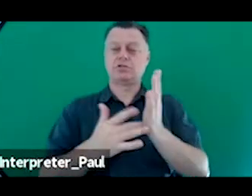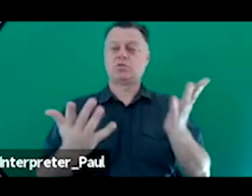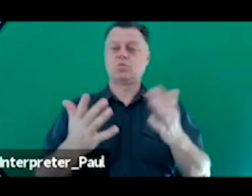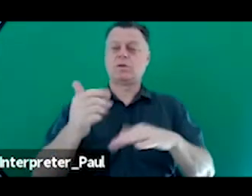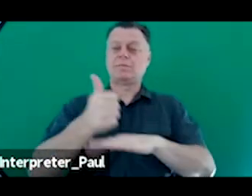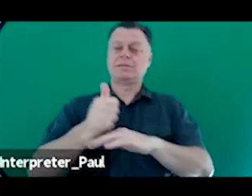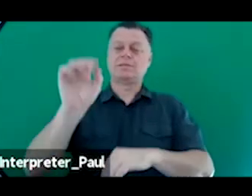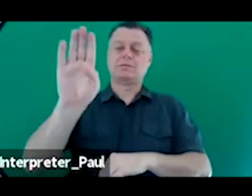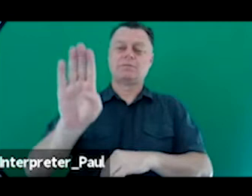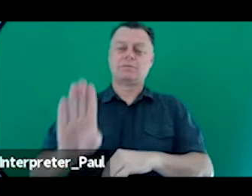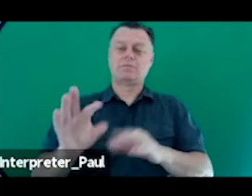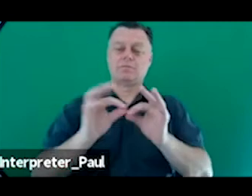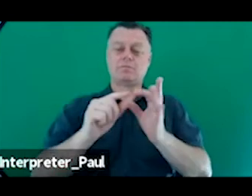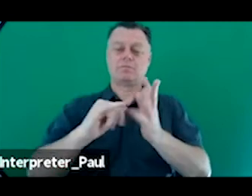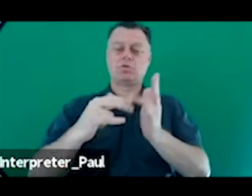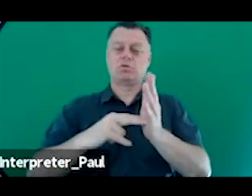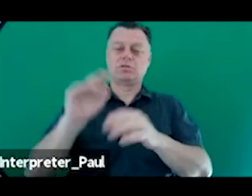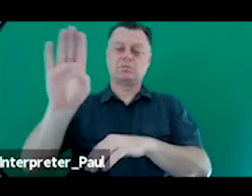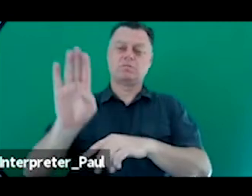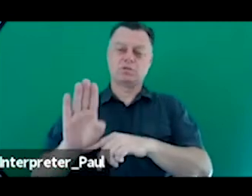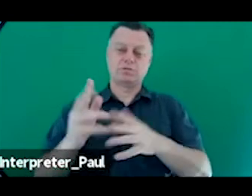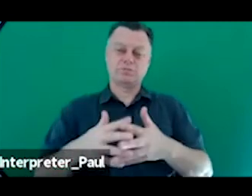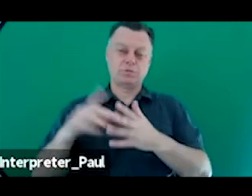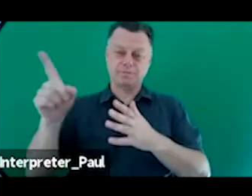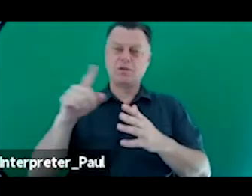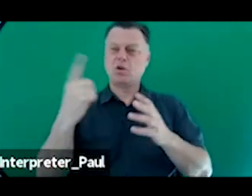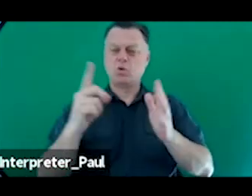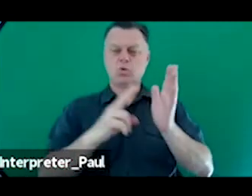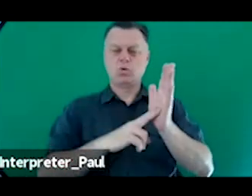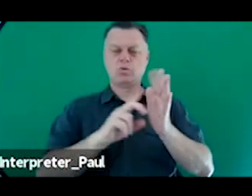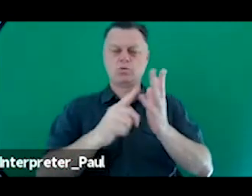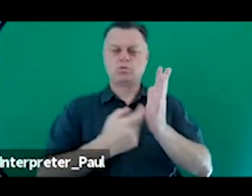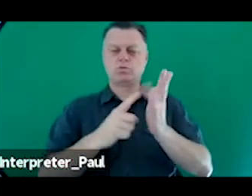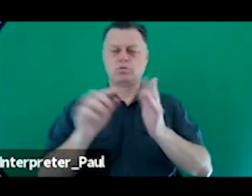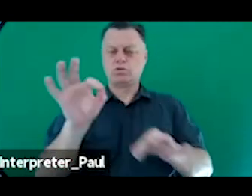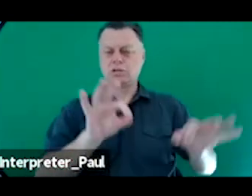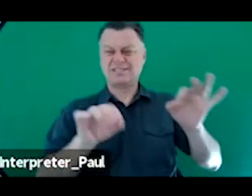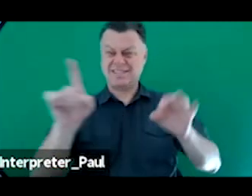These are the neuroscientists who came up with the universal design for learning framework.